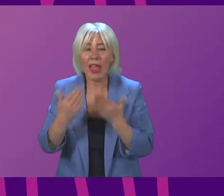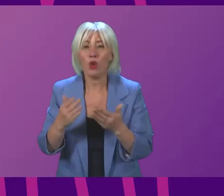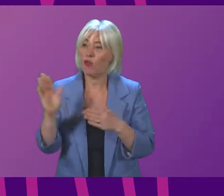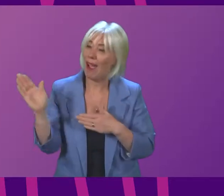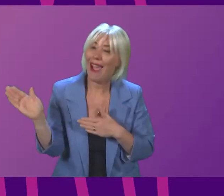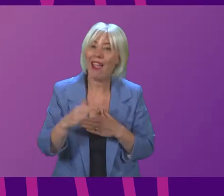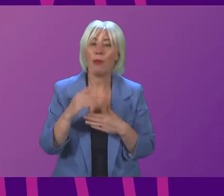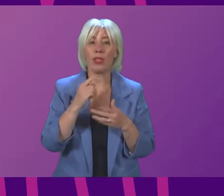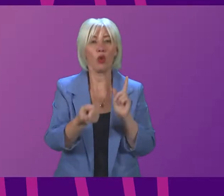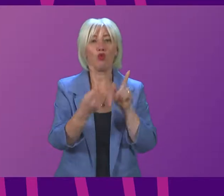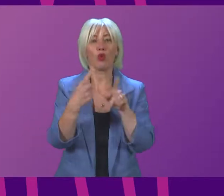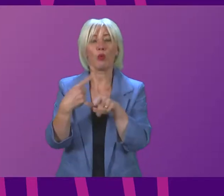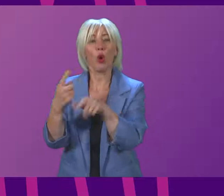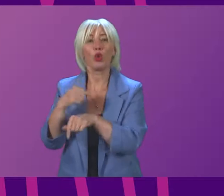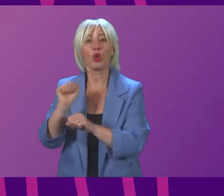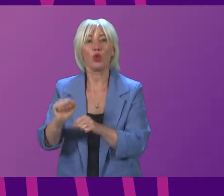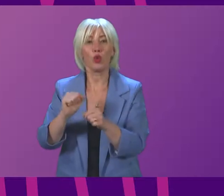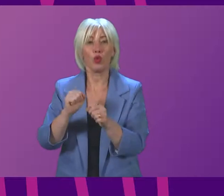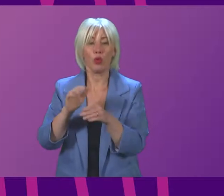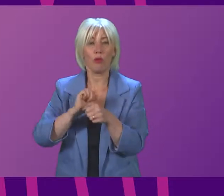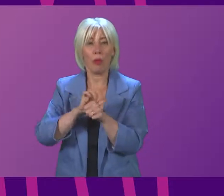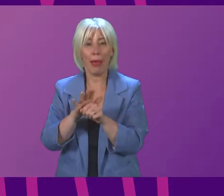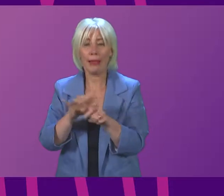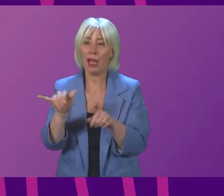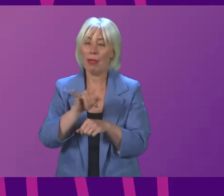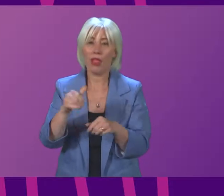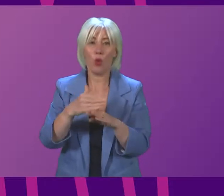in responding to the pandemic, whether on the front line in hospitals and care;